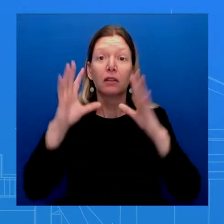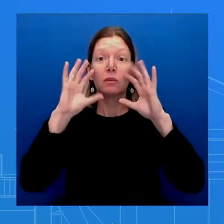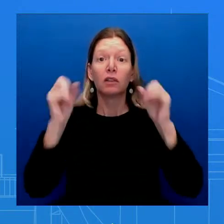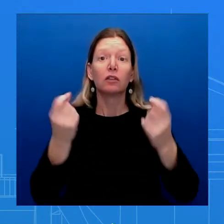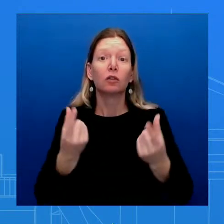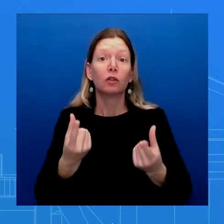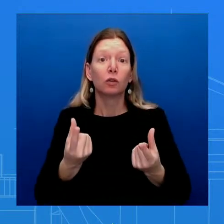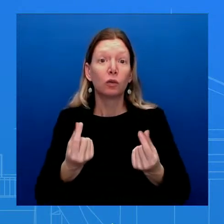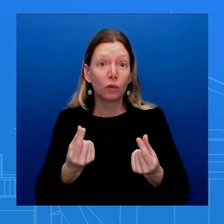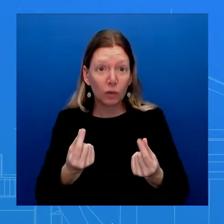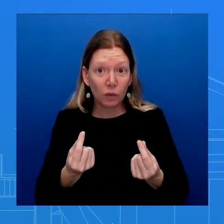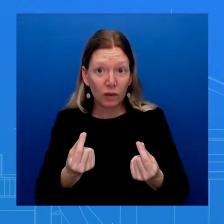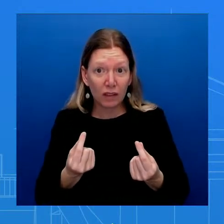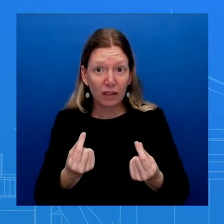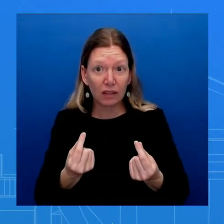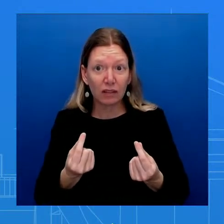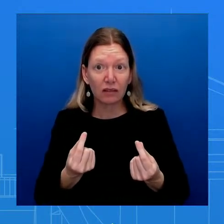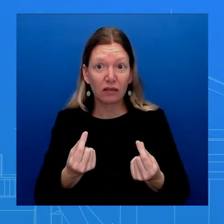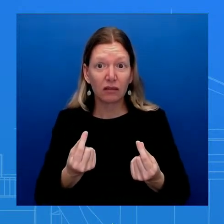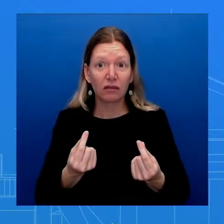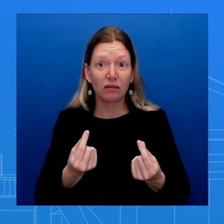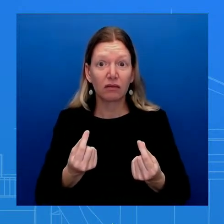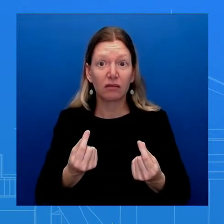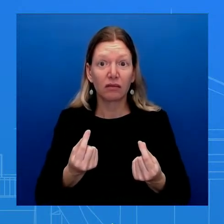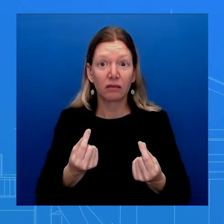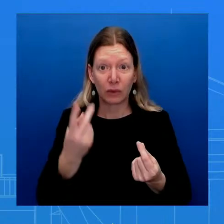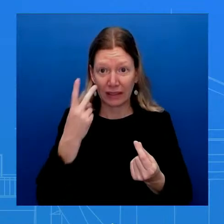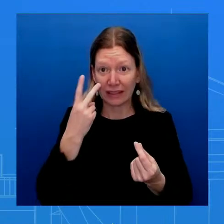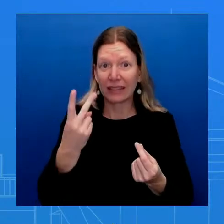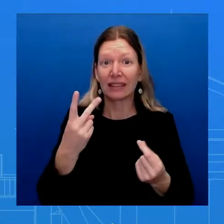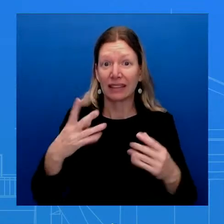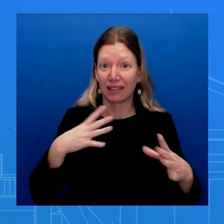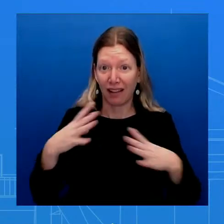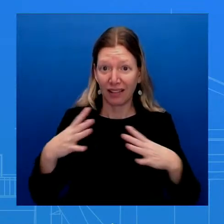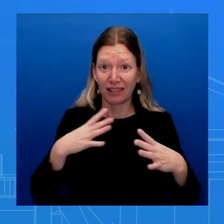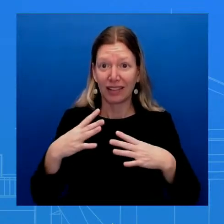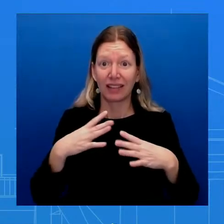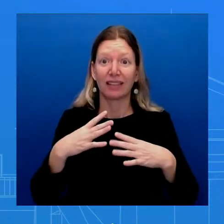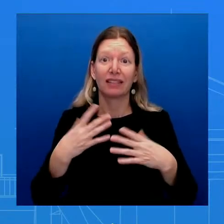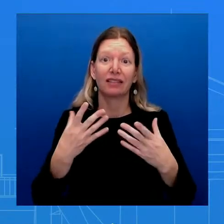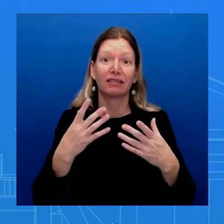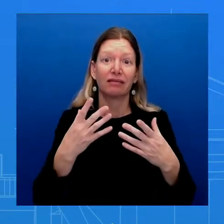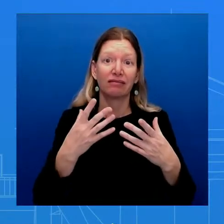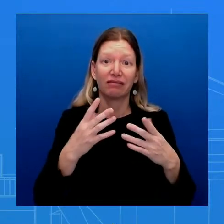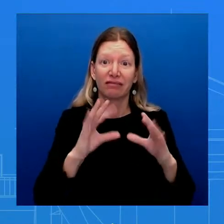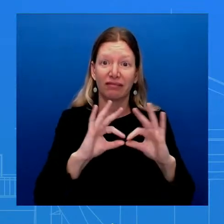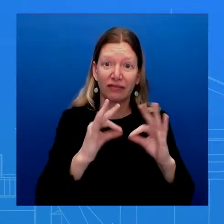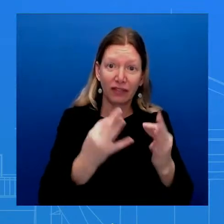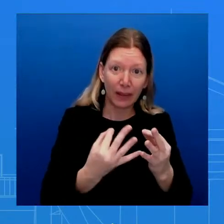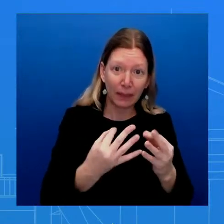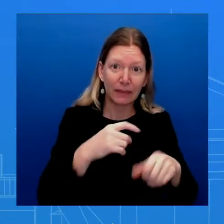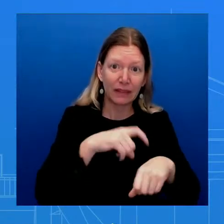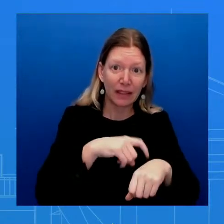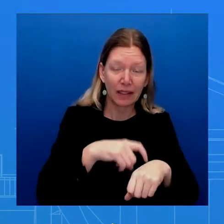And we see that with the holiday season -- right? with families and -- and how we've seen lower prices coming down. The Press: So, no word if he's shopping at Amazon or --